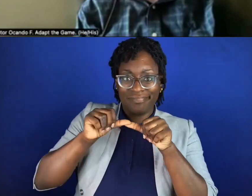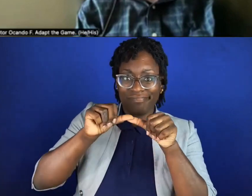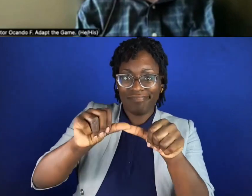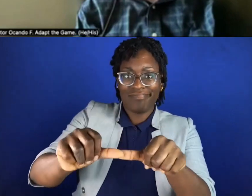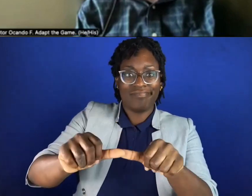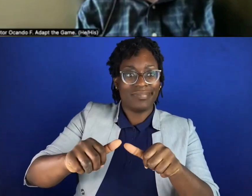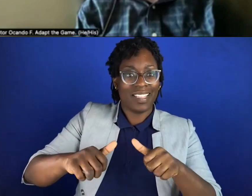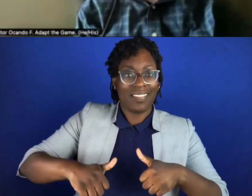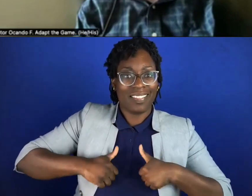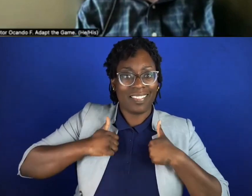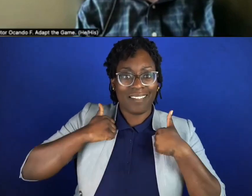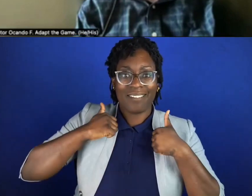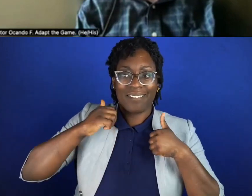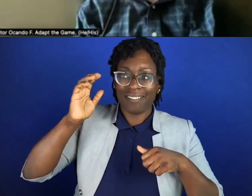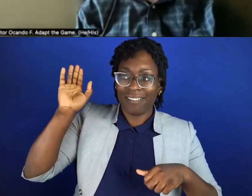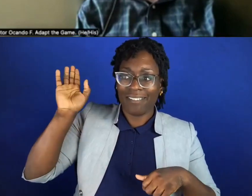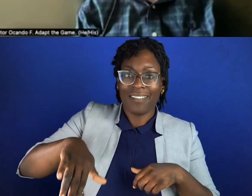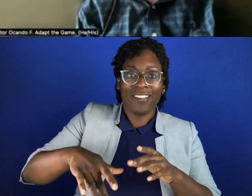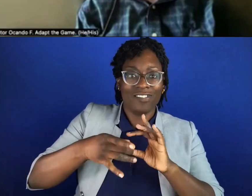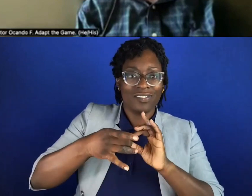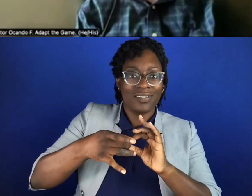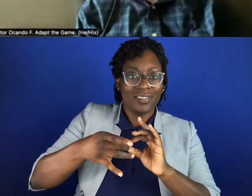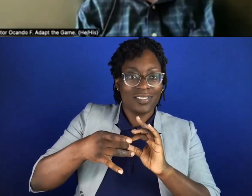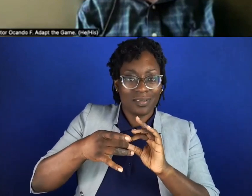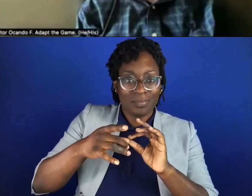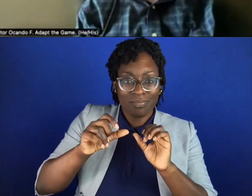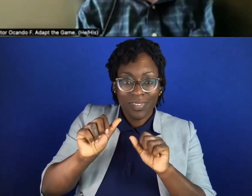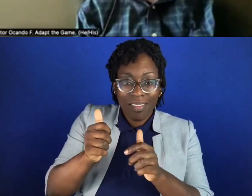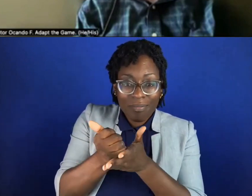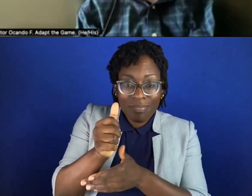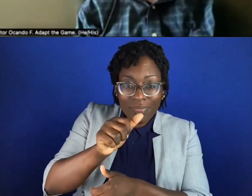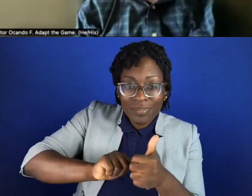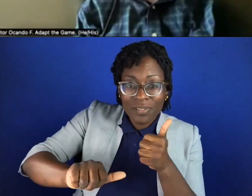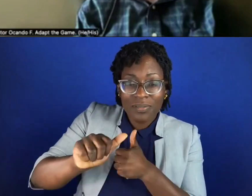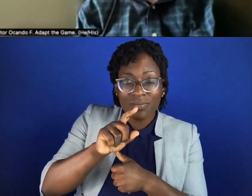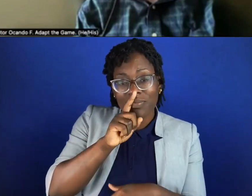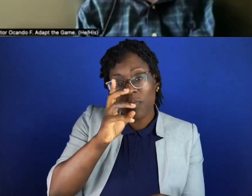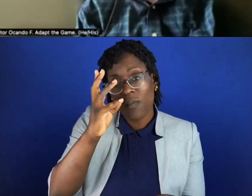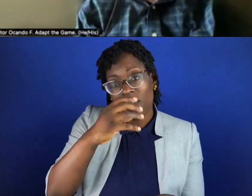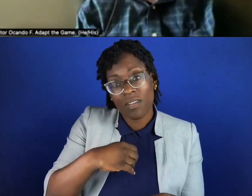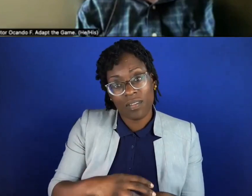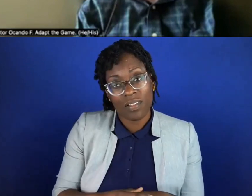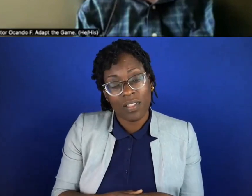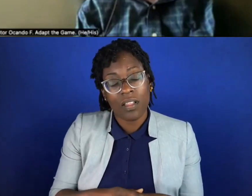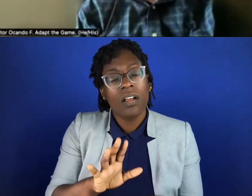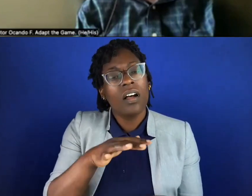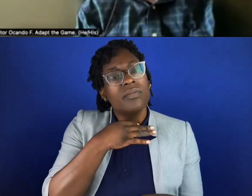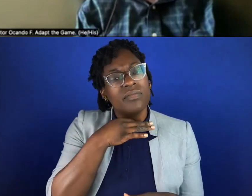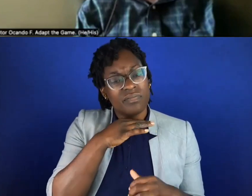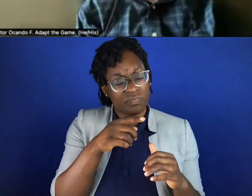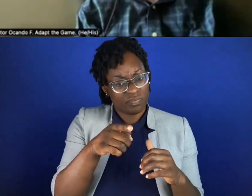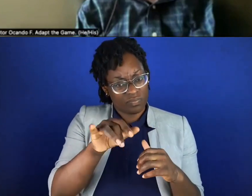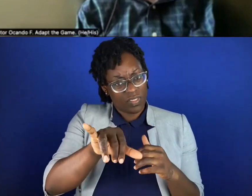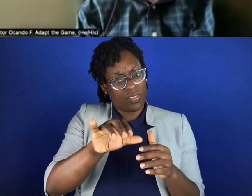which I think is so beautiful. I have a question for you. How did you find out about that business